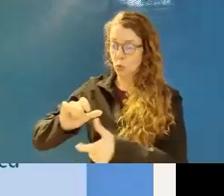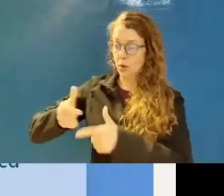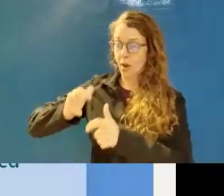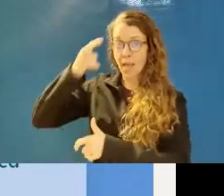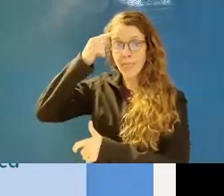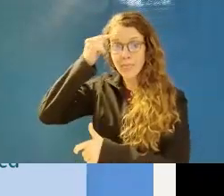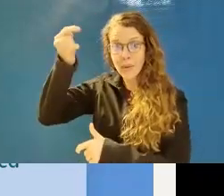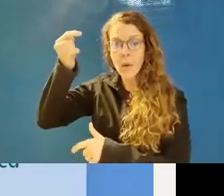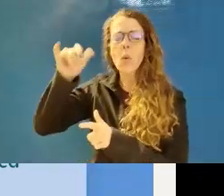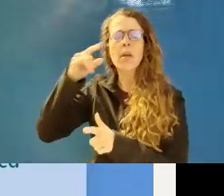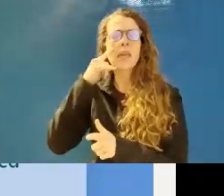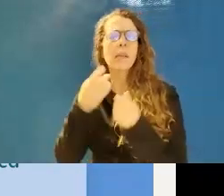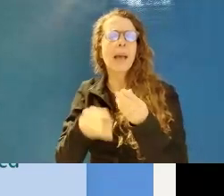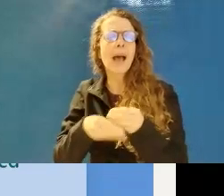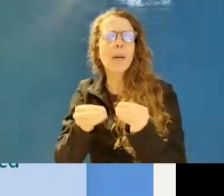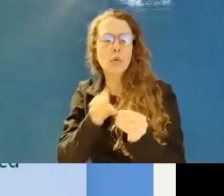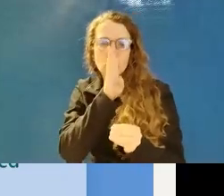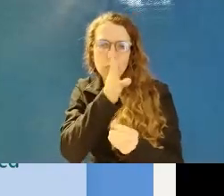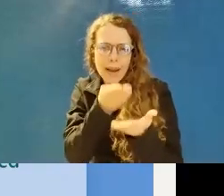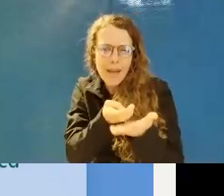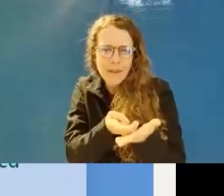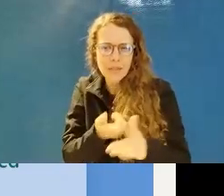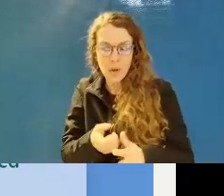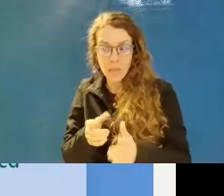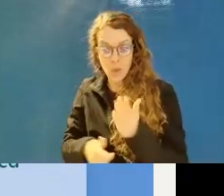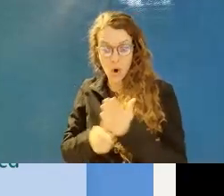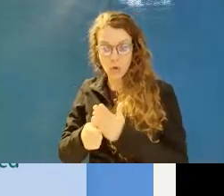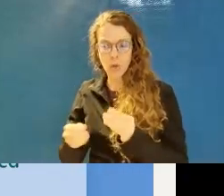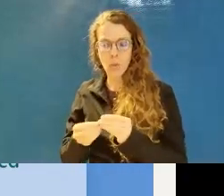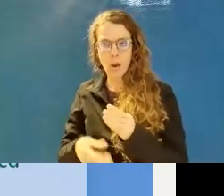Consider adding a bit more direct evidence from the articles to further support your points.